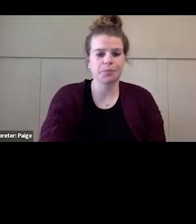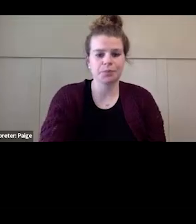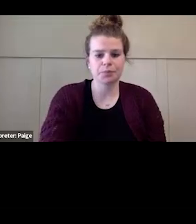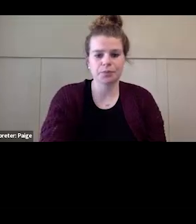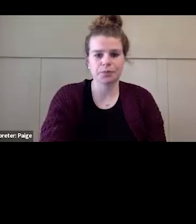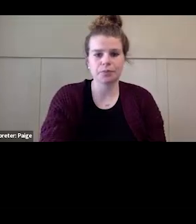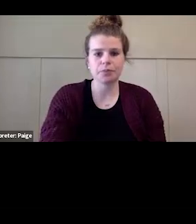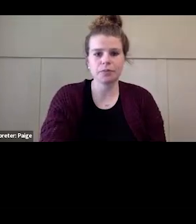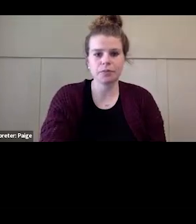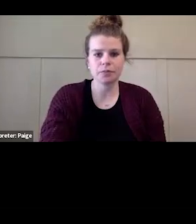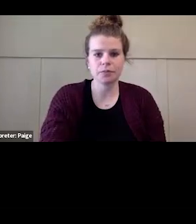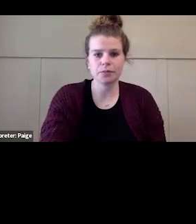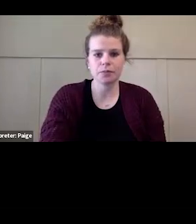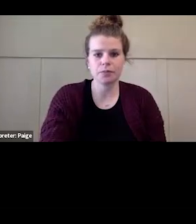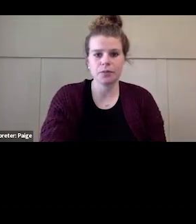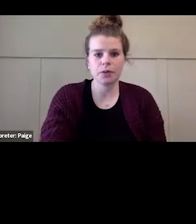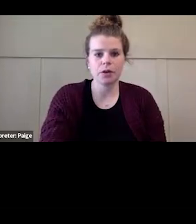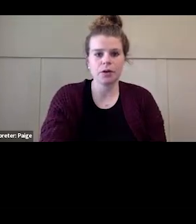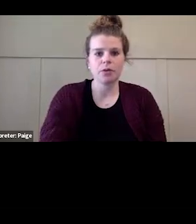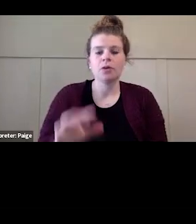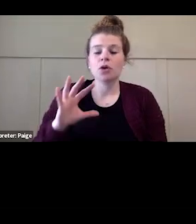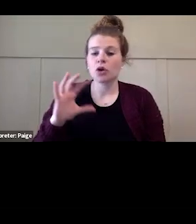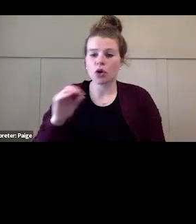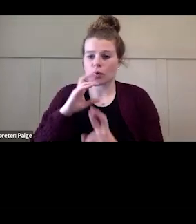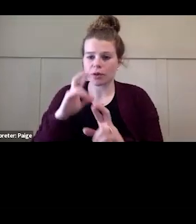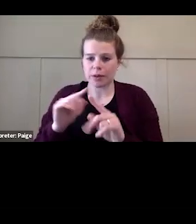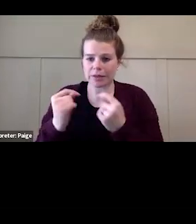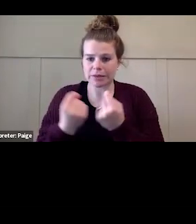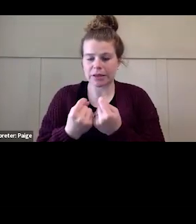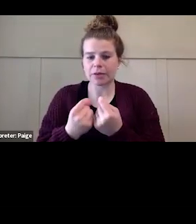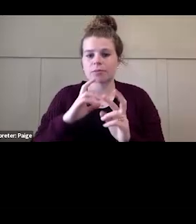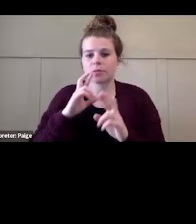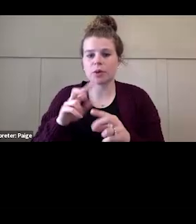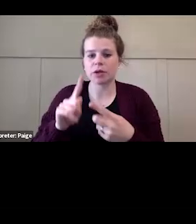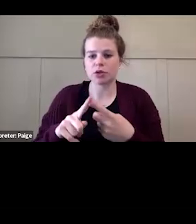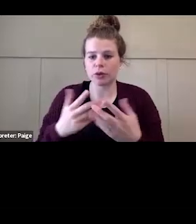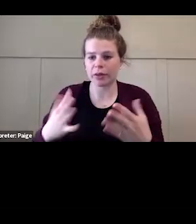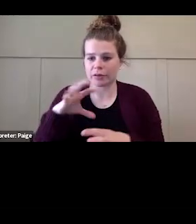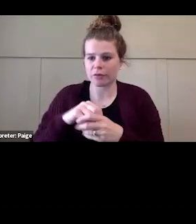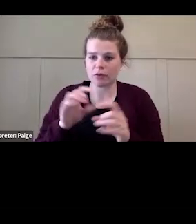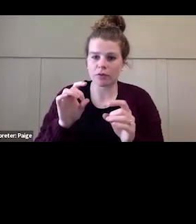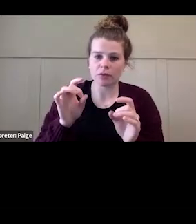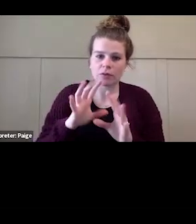As you can tell, our co-response team is responding to calls that involve violence or a weapon. Again, that is because we do partner